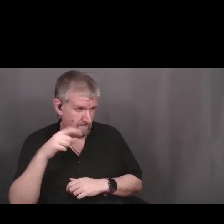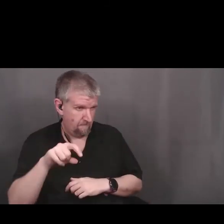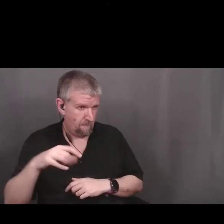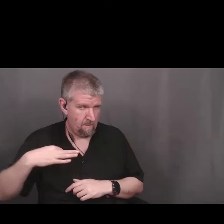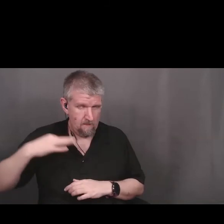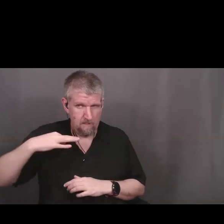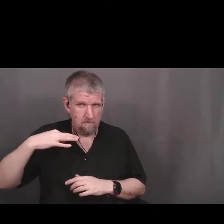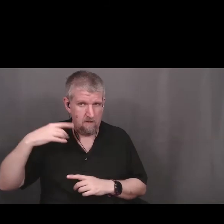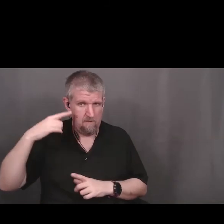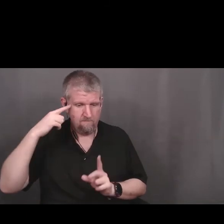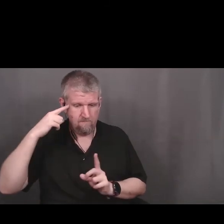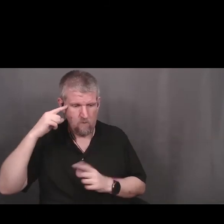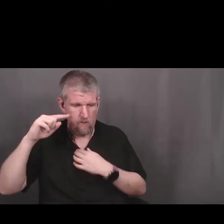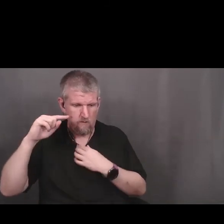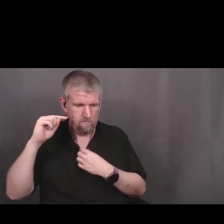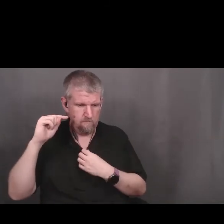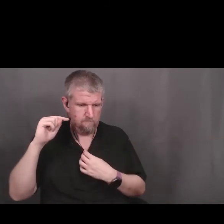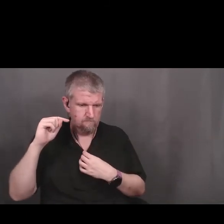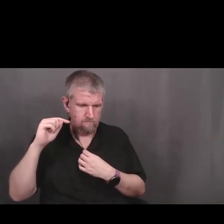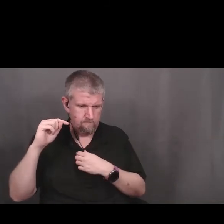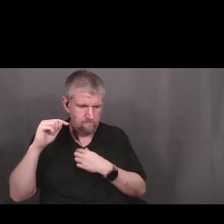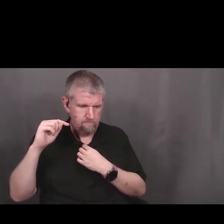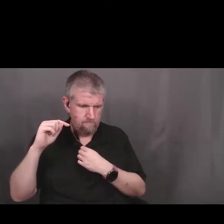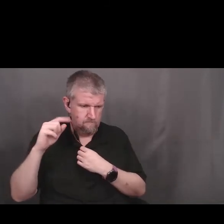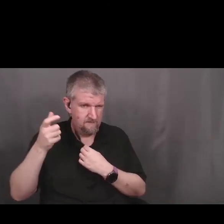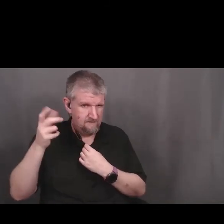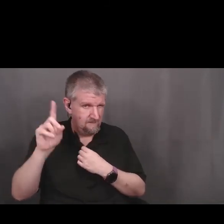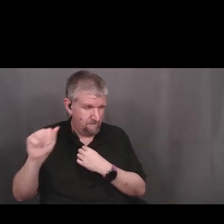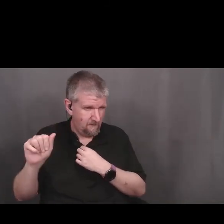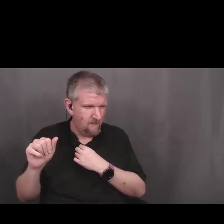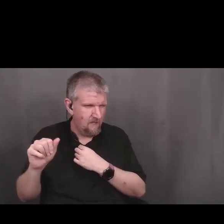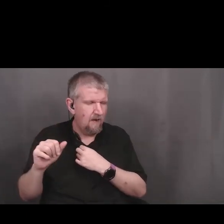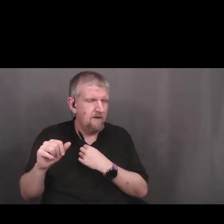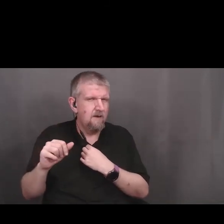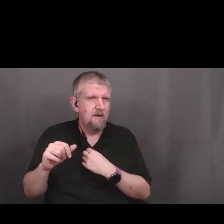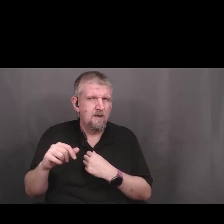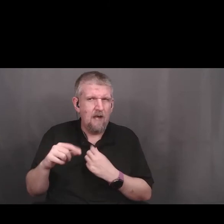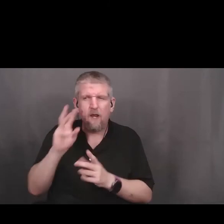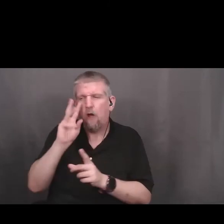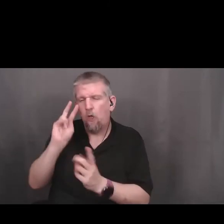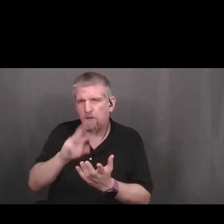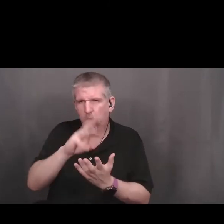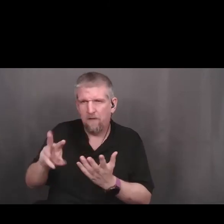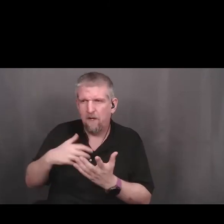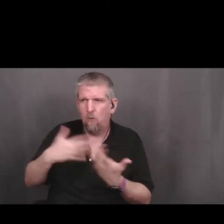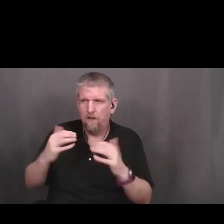for disability or I'll look on your website, I don't want to take up everyone's time